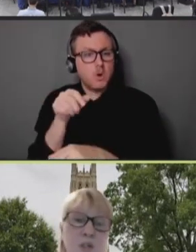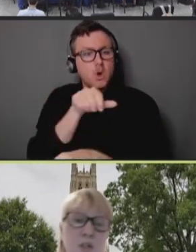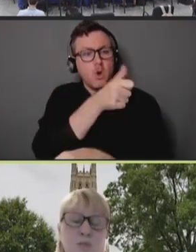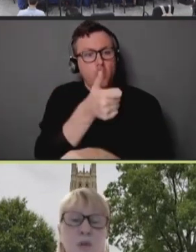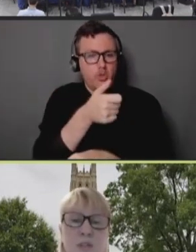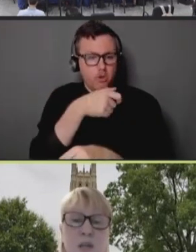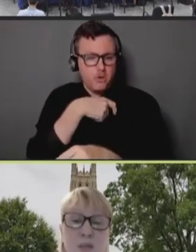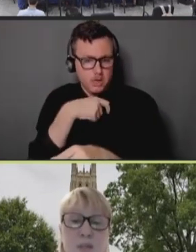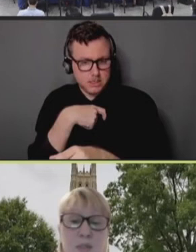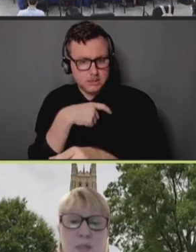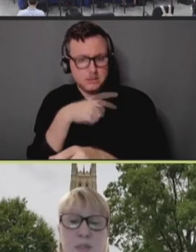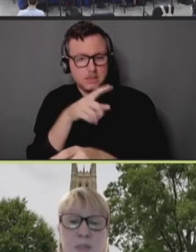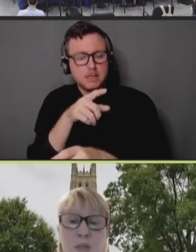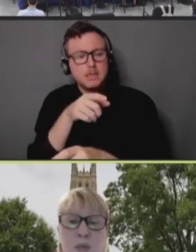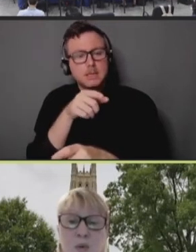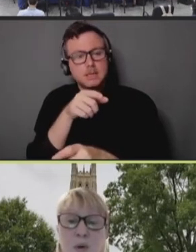just for Alzheimer's disease.